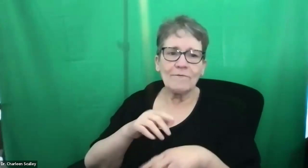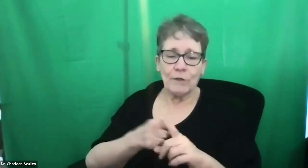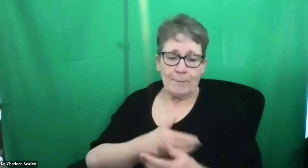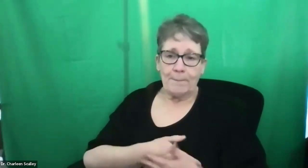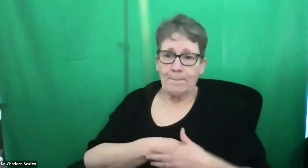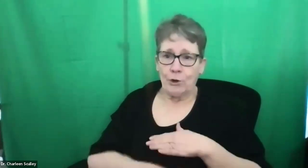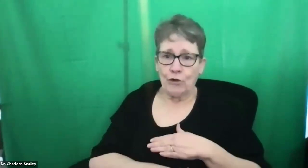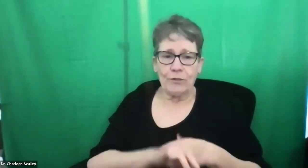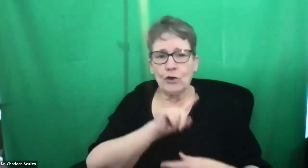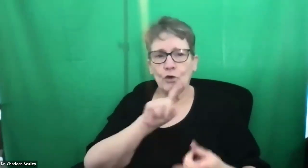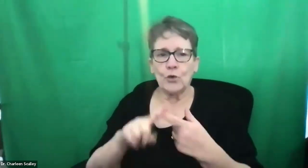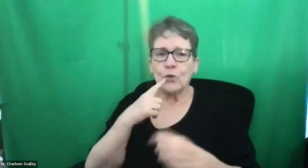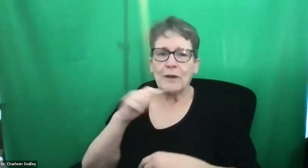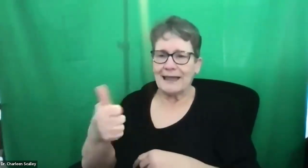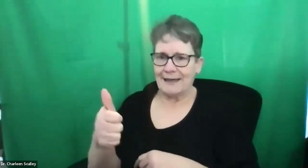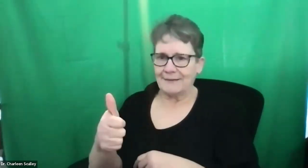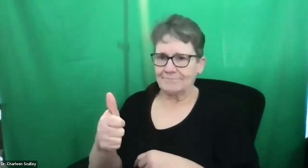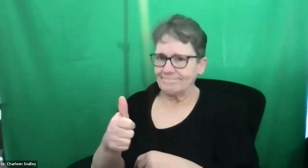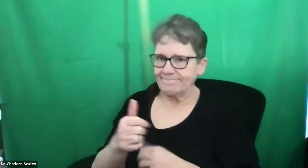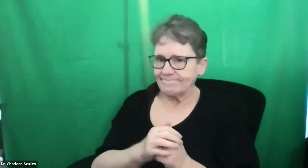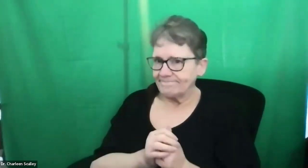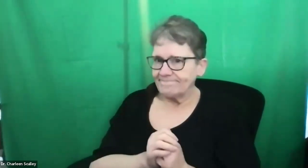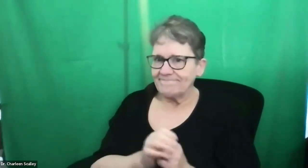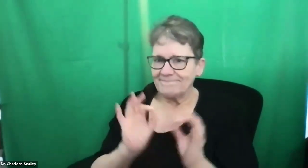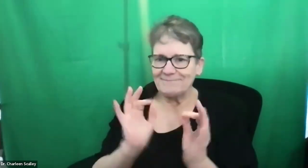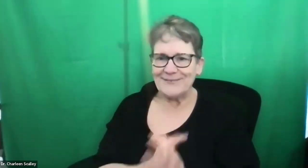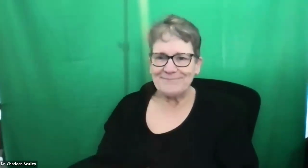for the Deaf and hard of hearing children from birth to ten.